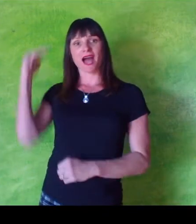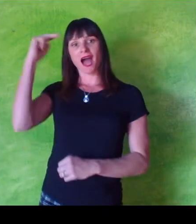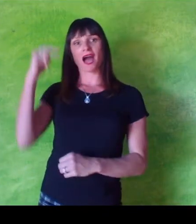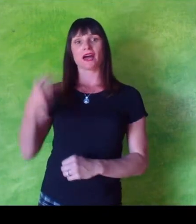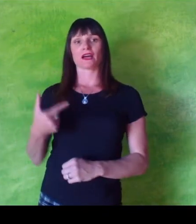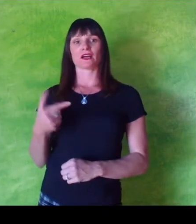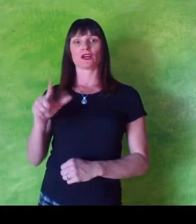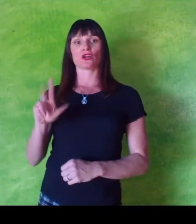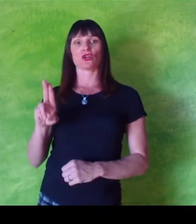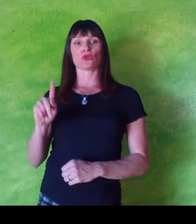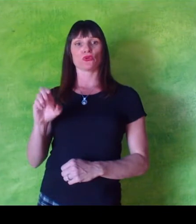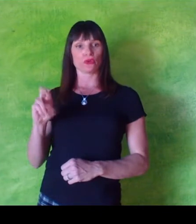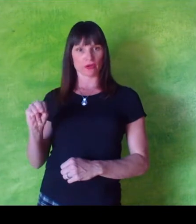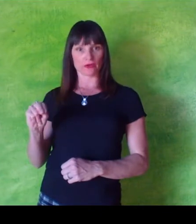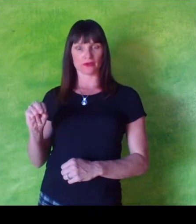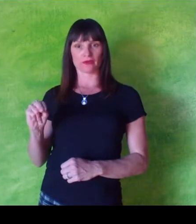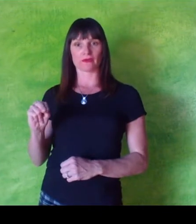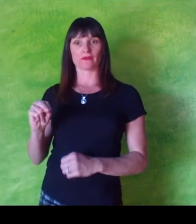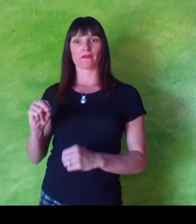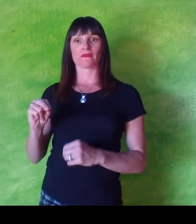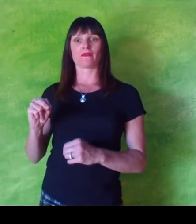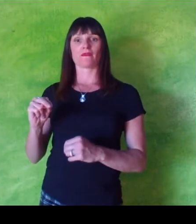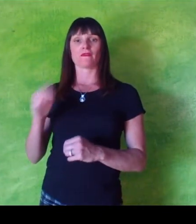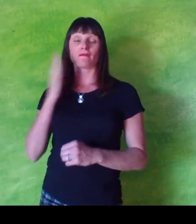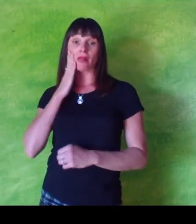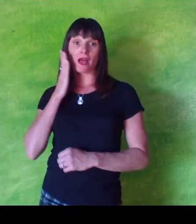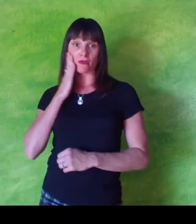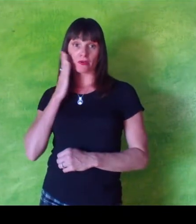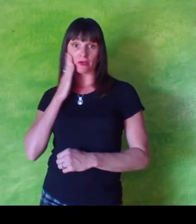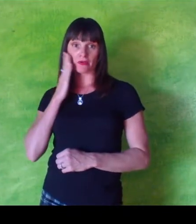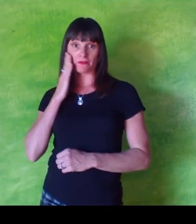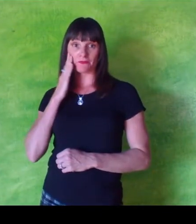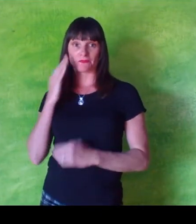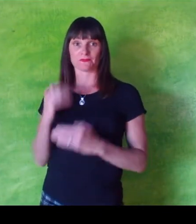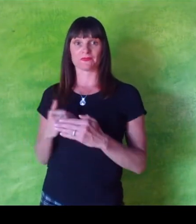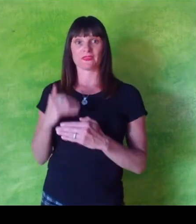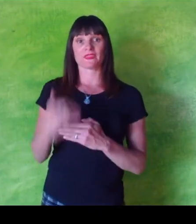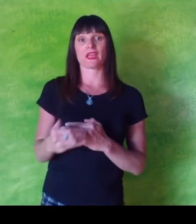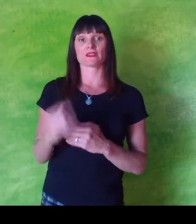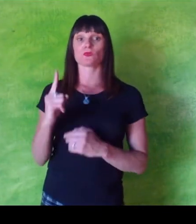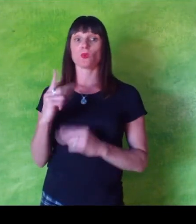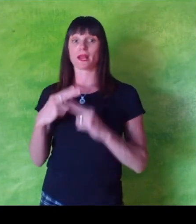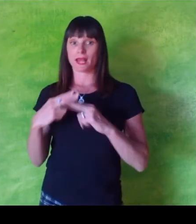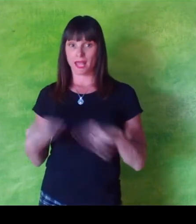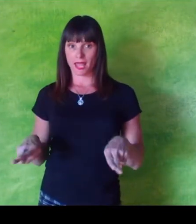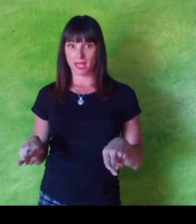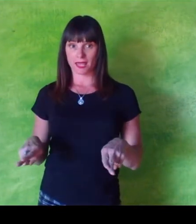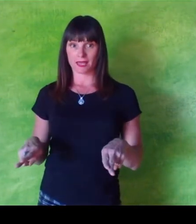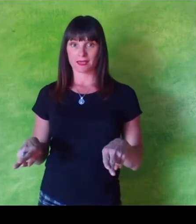We have one egg.